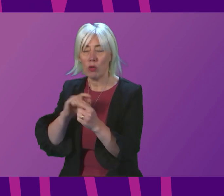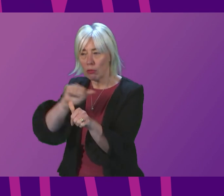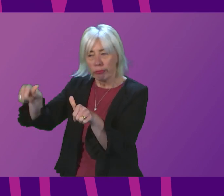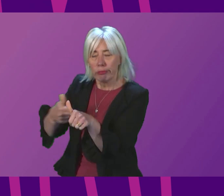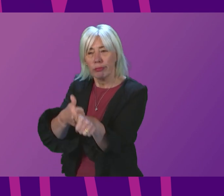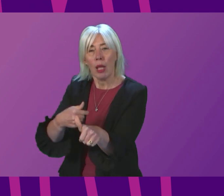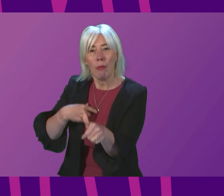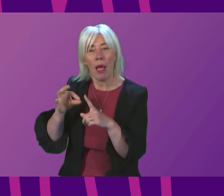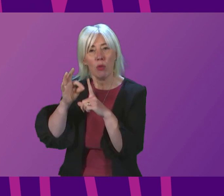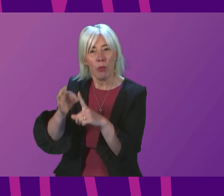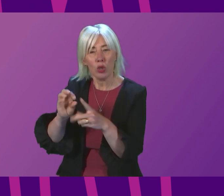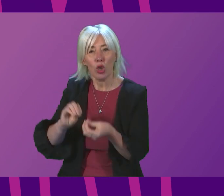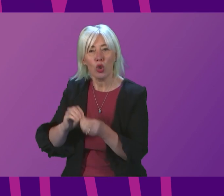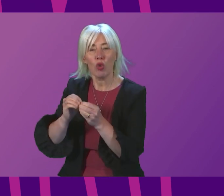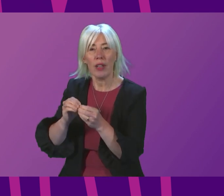to create a domestic abuse register?